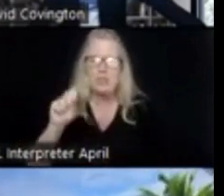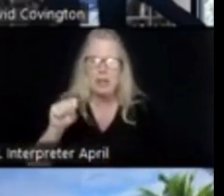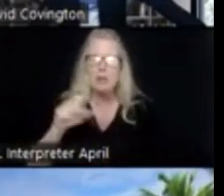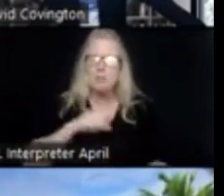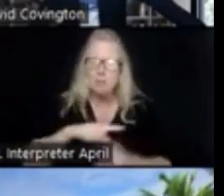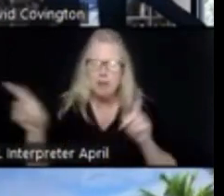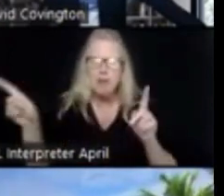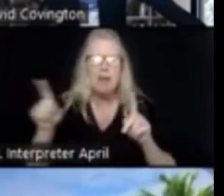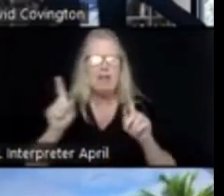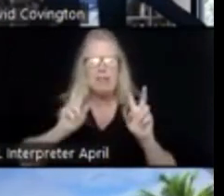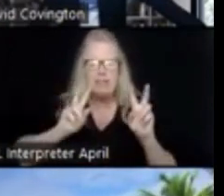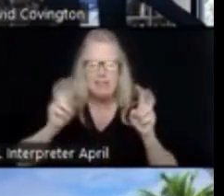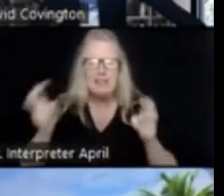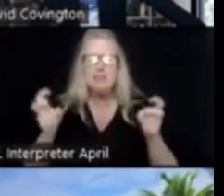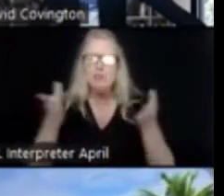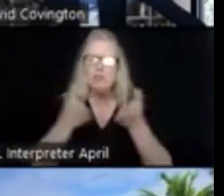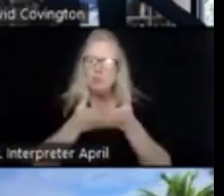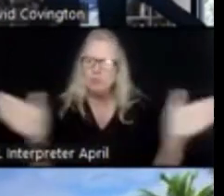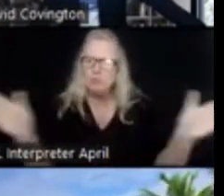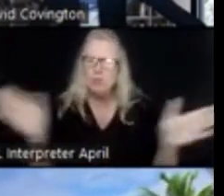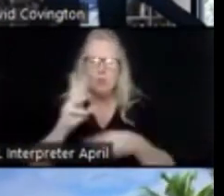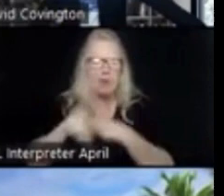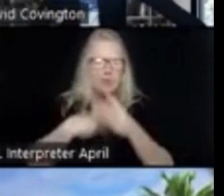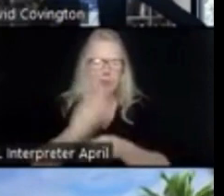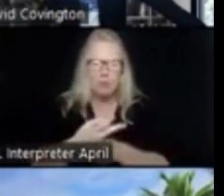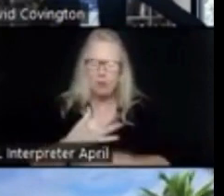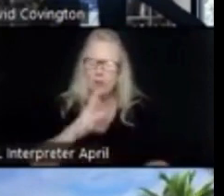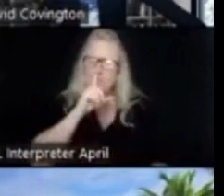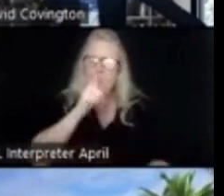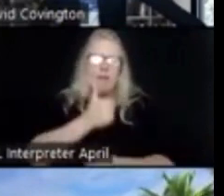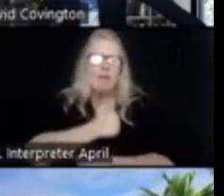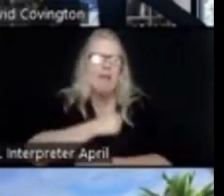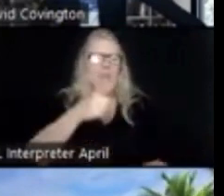ARE WORLDWIDE AND WHAT I REALLY LOVE THAT YOU SAID A LITTLE EARLIER